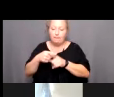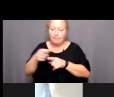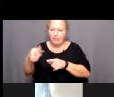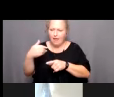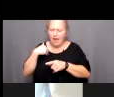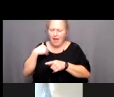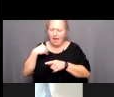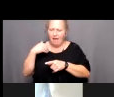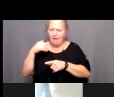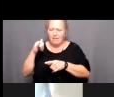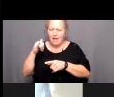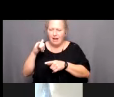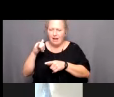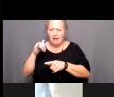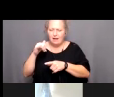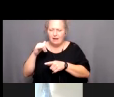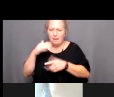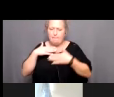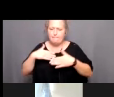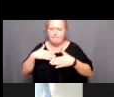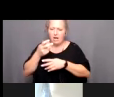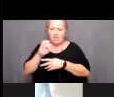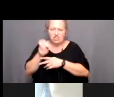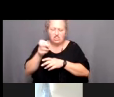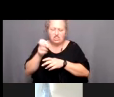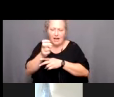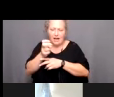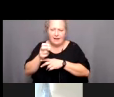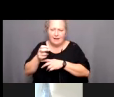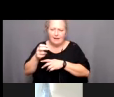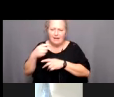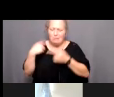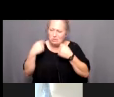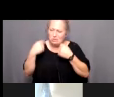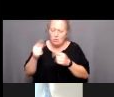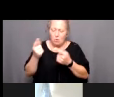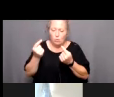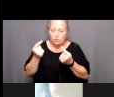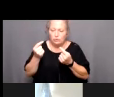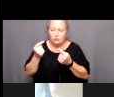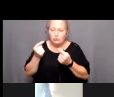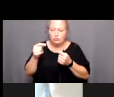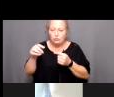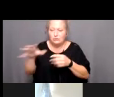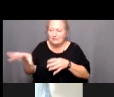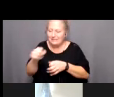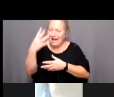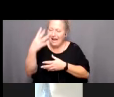was shaking. What we tried to do was take her out to give her some air and looking for the